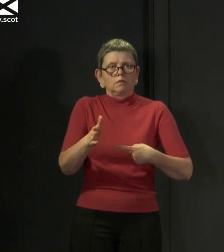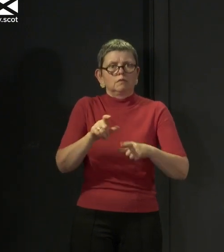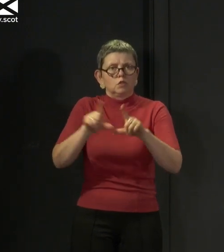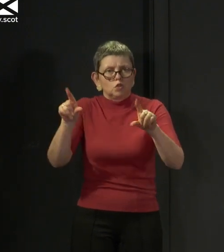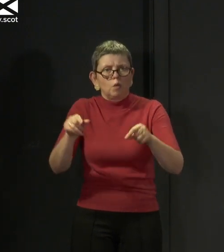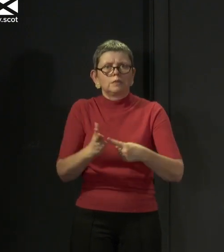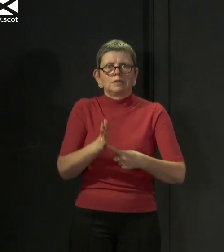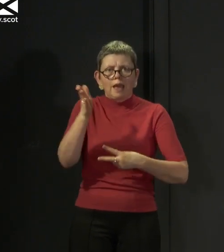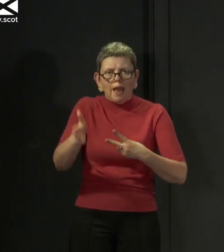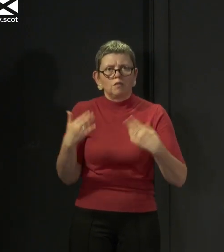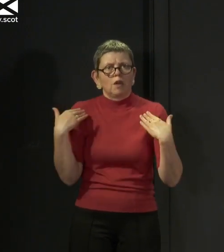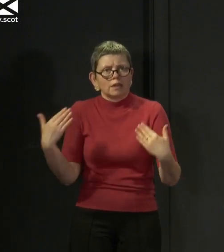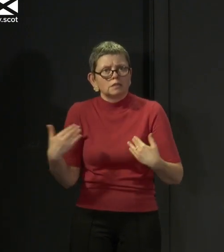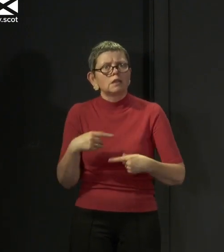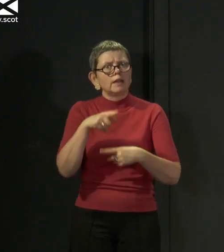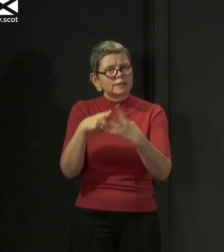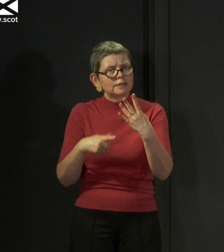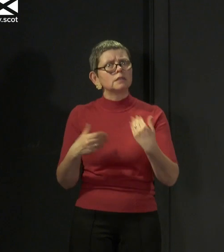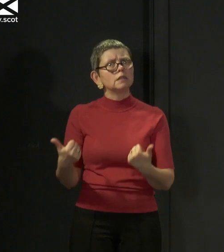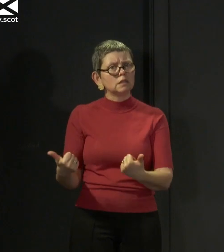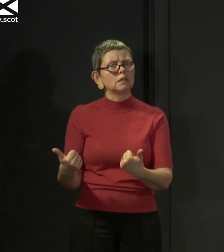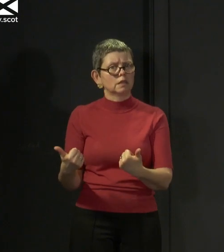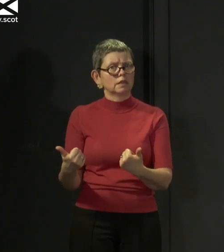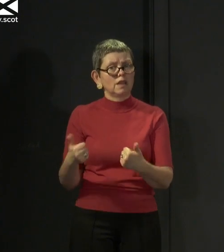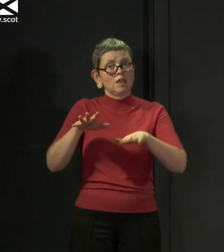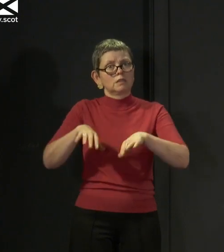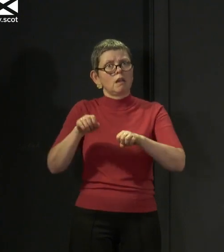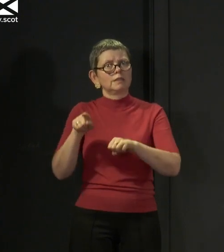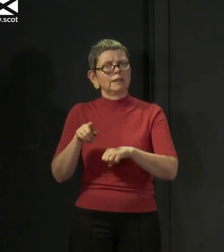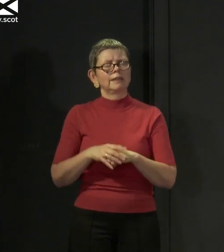safe when they're going out, and going out for these permitted purposes. But I say again,